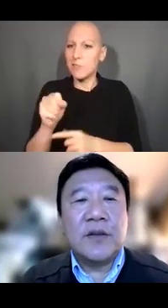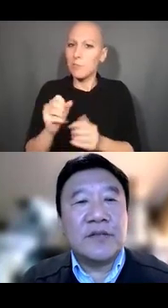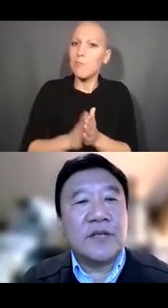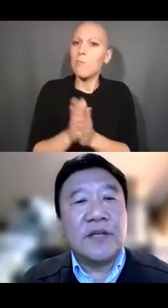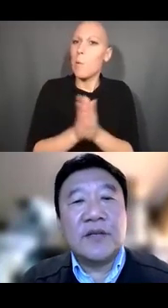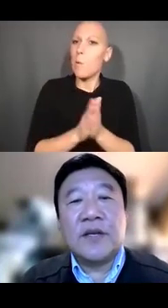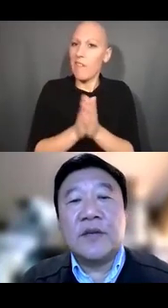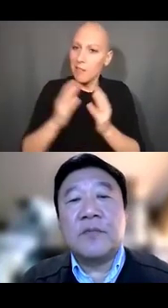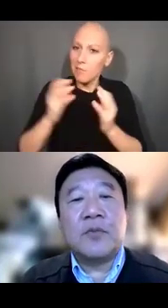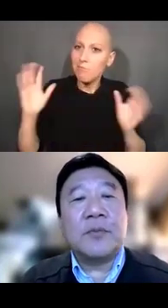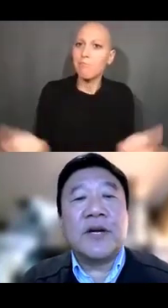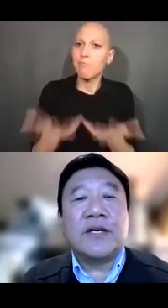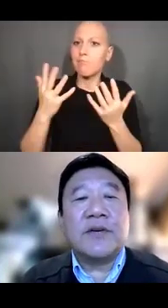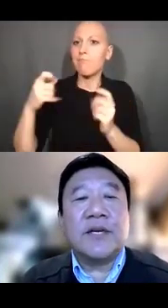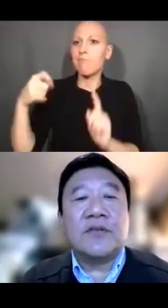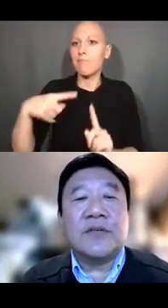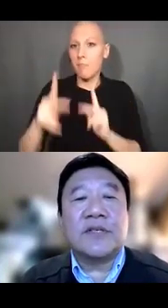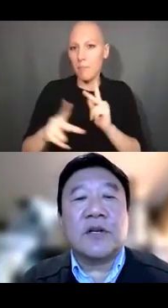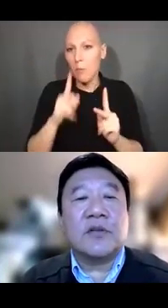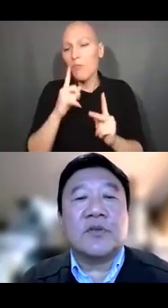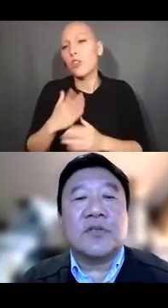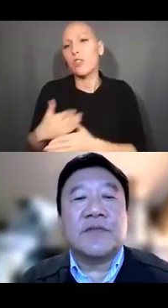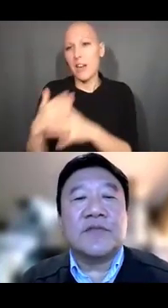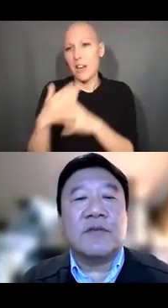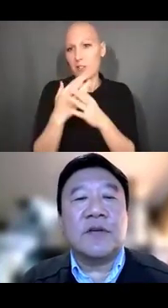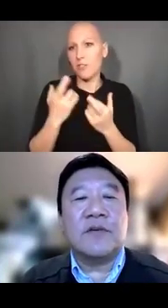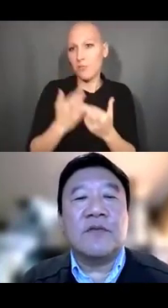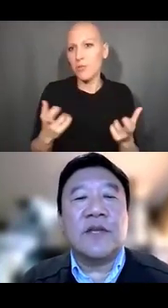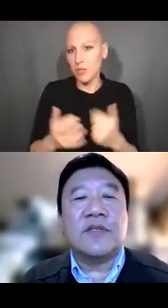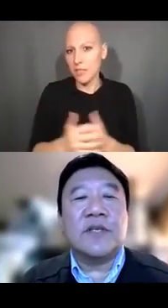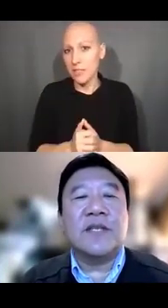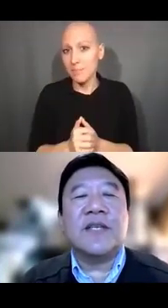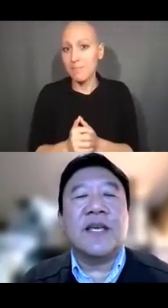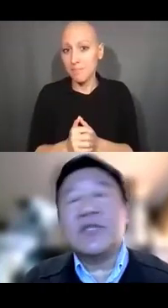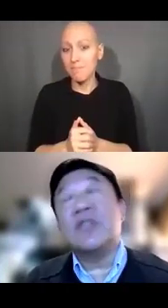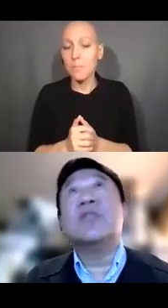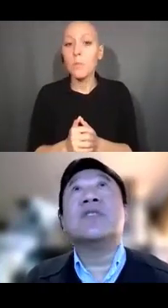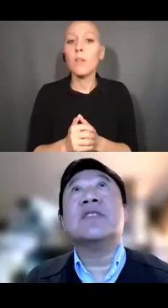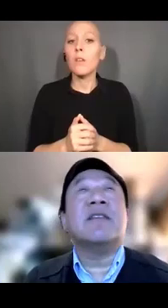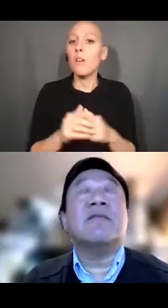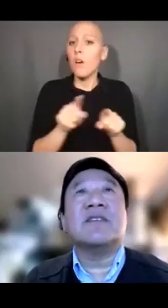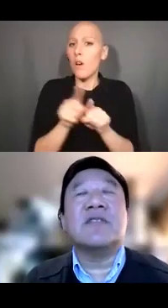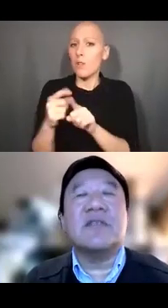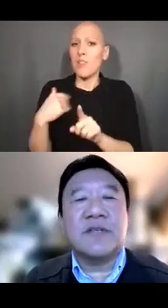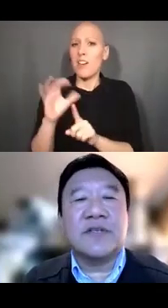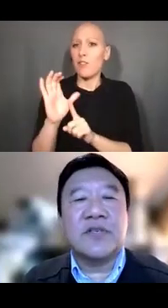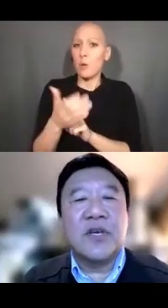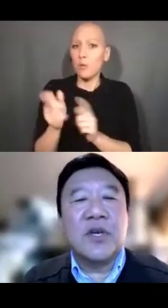There's another thing of proprietary interest, cultural shifts and institutions and investigators